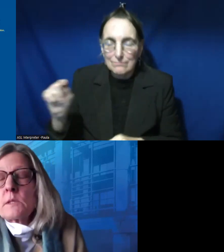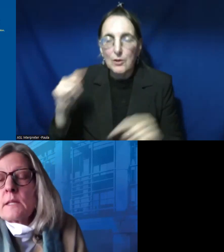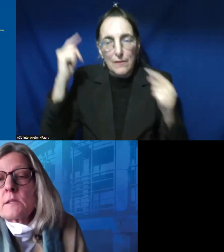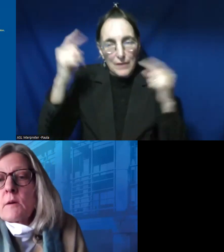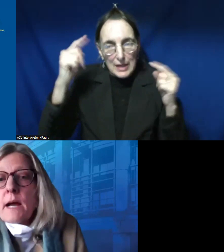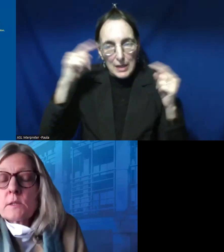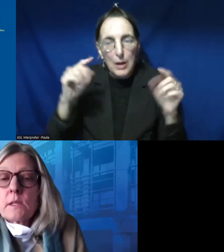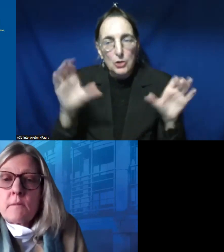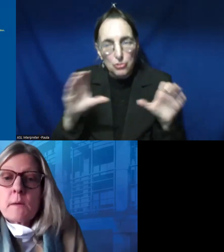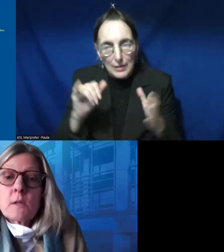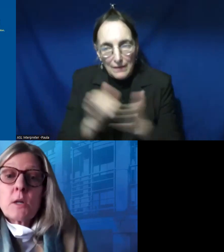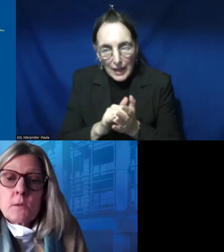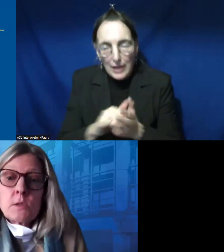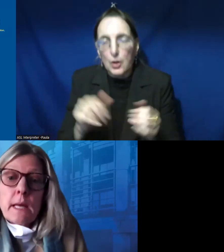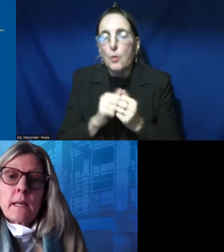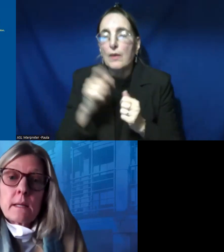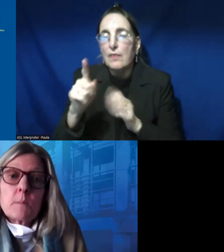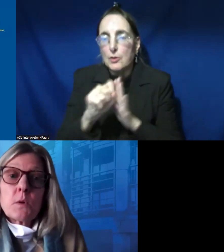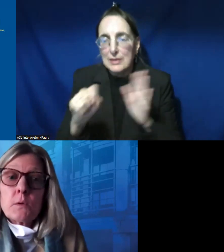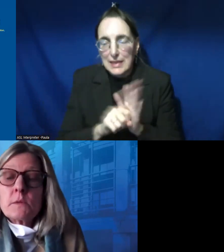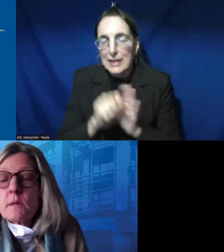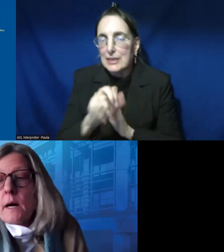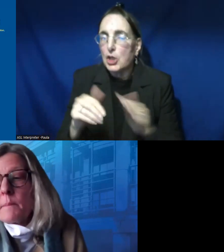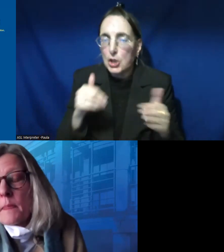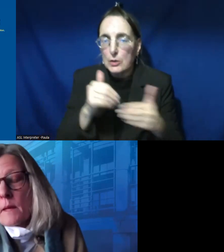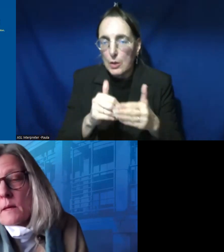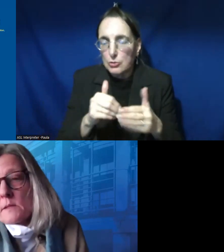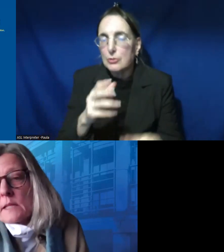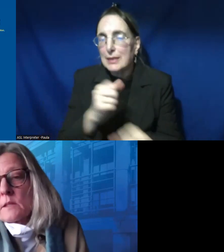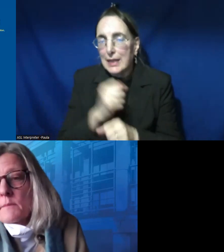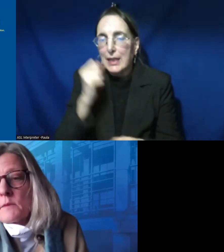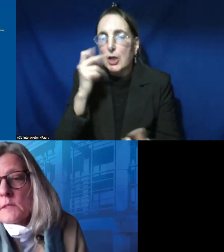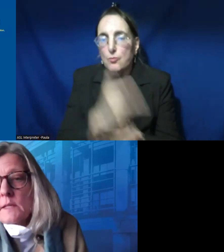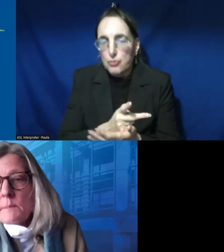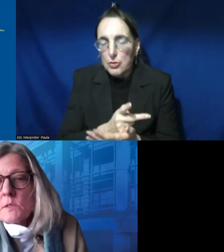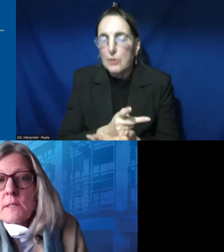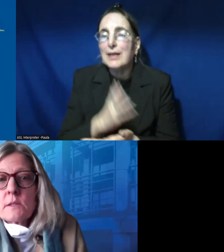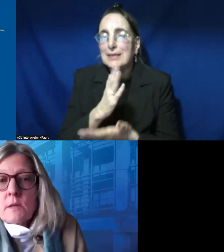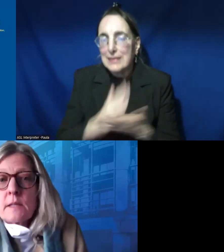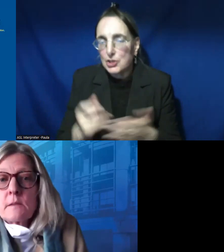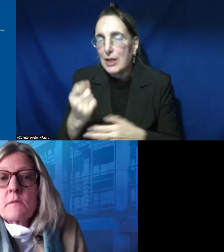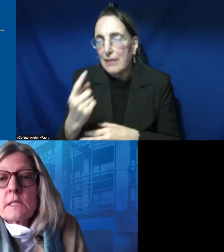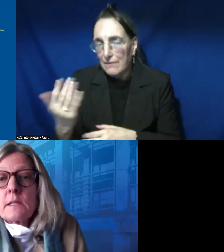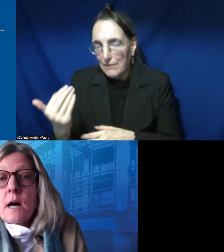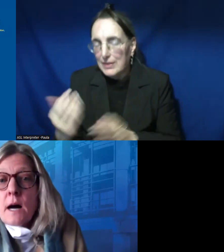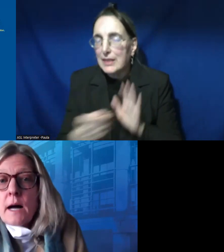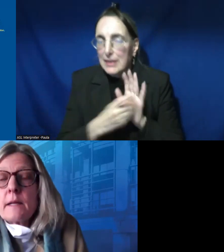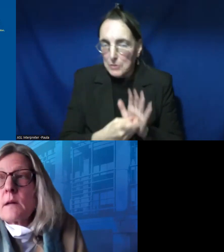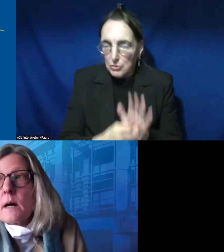states that are actually very close to getting an approved section 1115 demonstration or 1959(i)